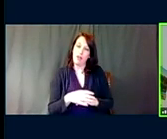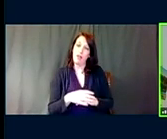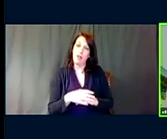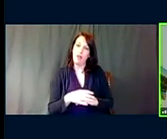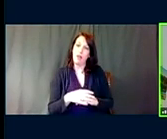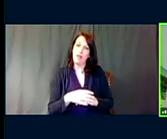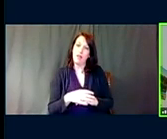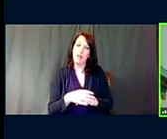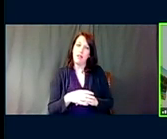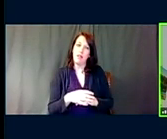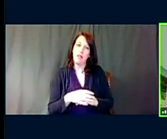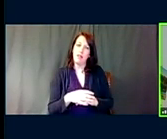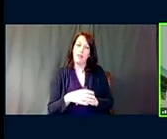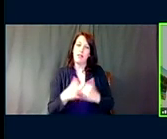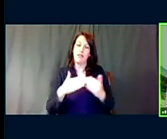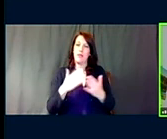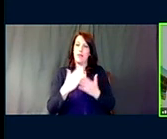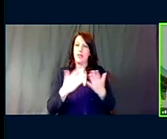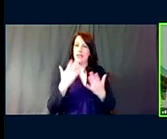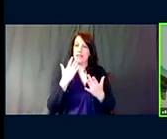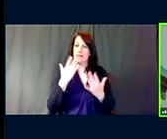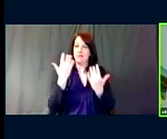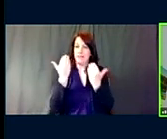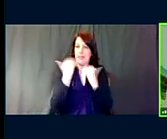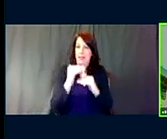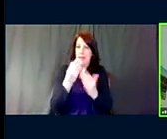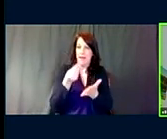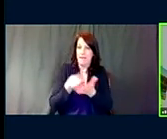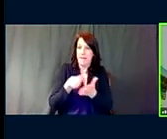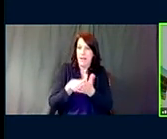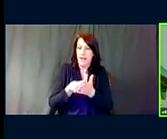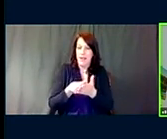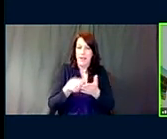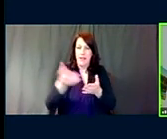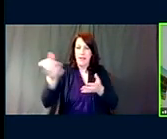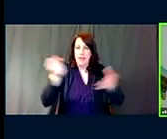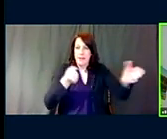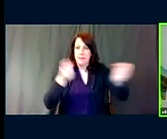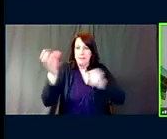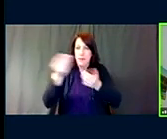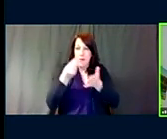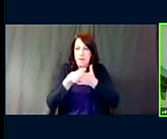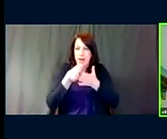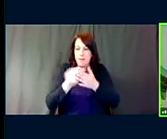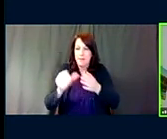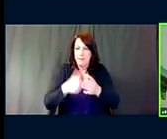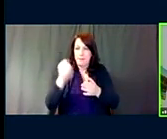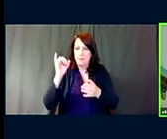LET ME GO TO THE NEXT SLIDE. EVEN WITH SOME LIMITED FUNDING THIS WAS POOLED FUNDING FROM